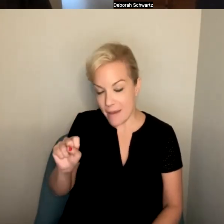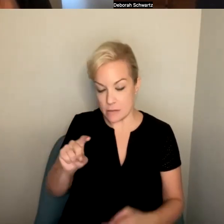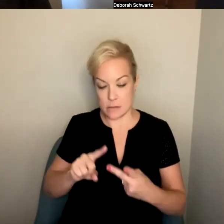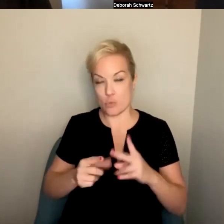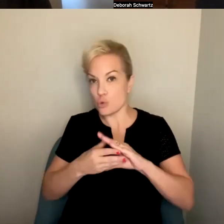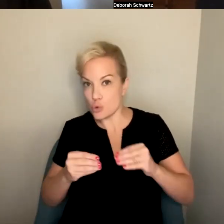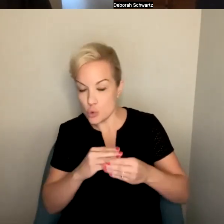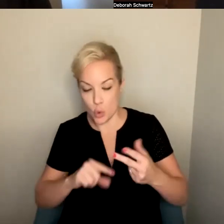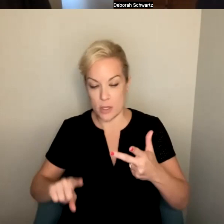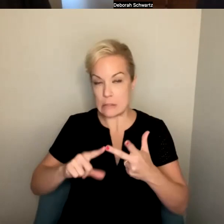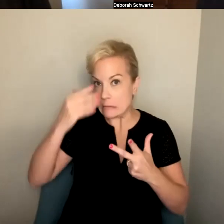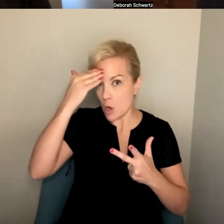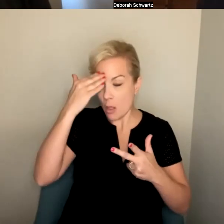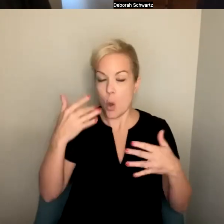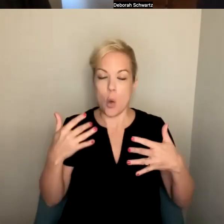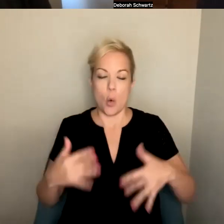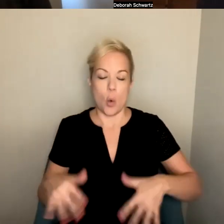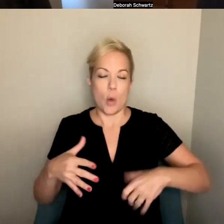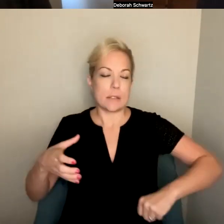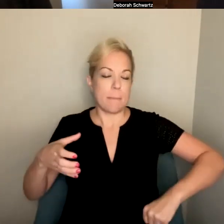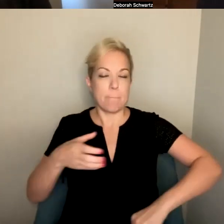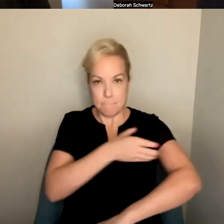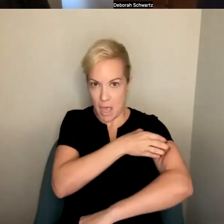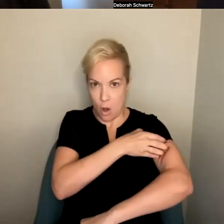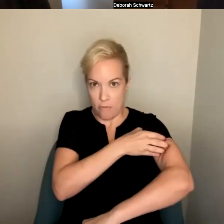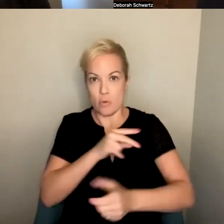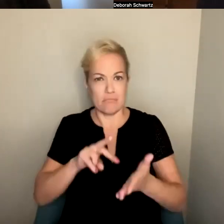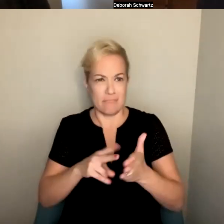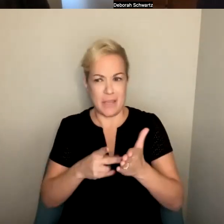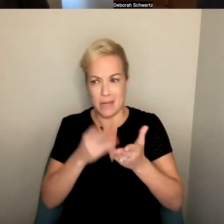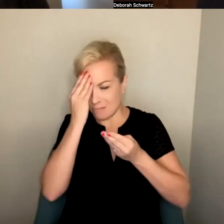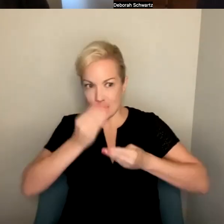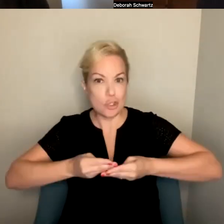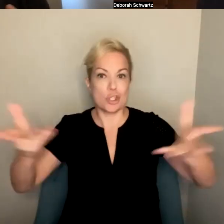is powerful and so it isn't meant to be shared with with everybody but this is also